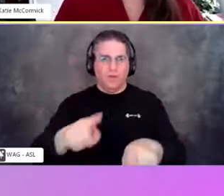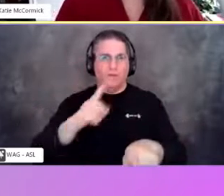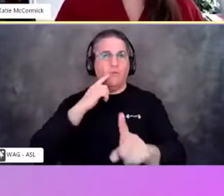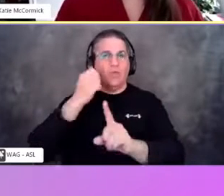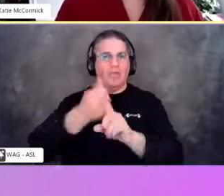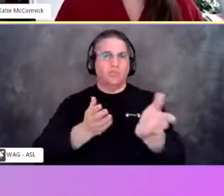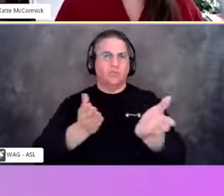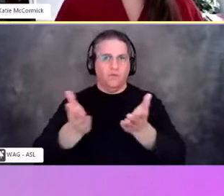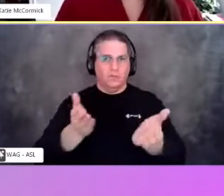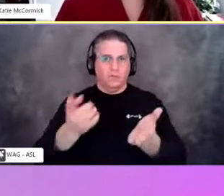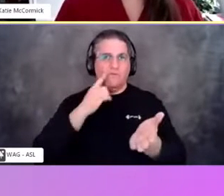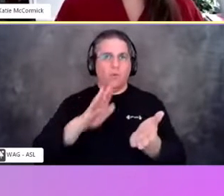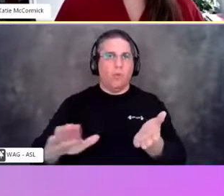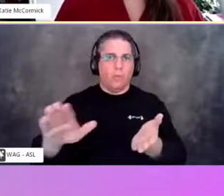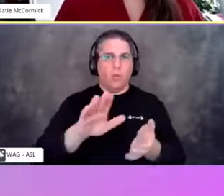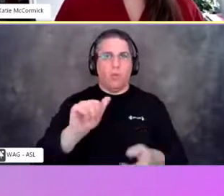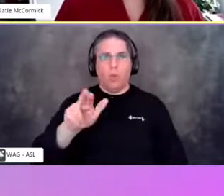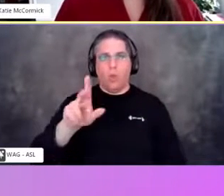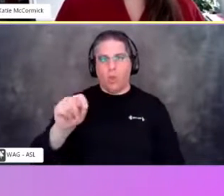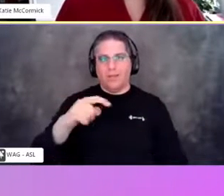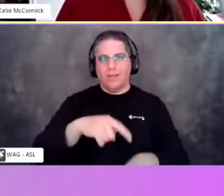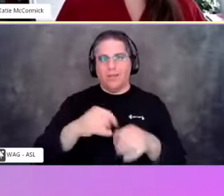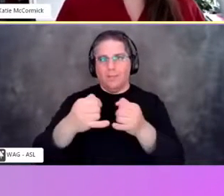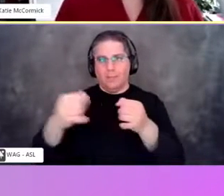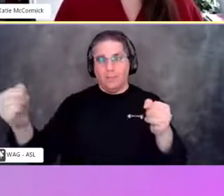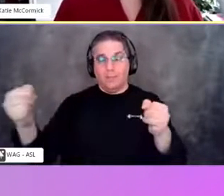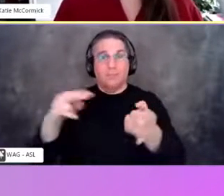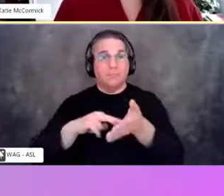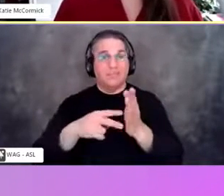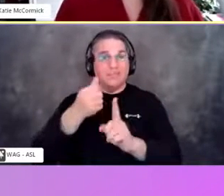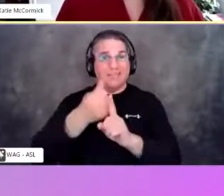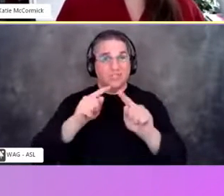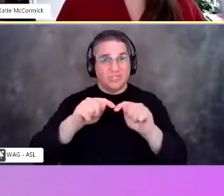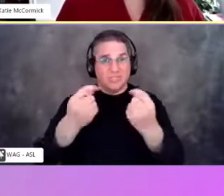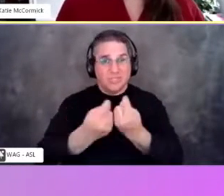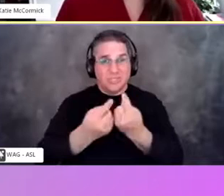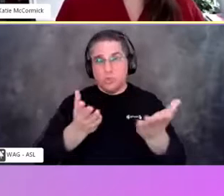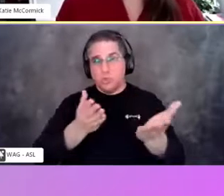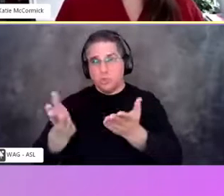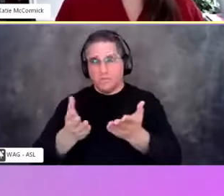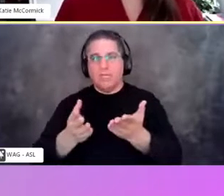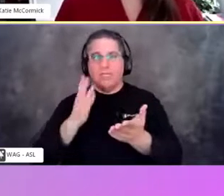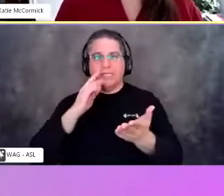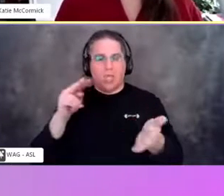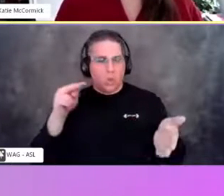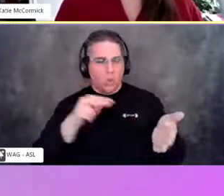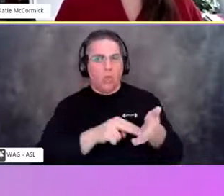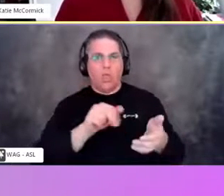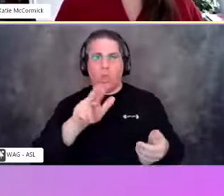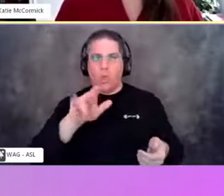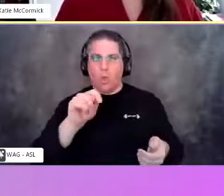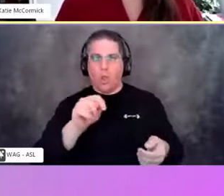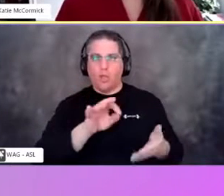this information To begin for tracking. with we create and SLA or service level agreement for each service of